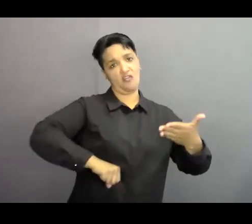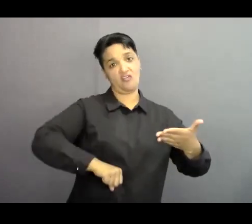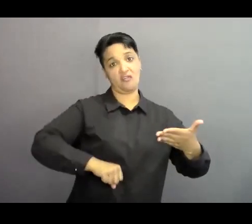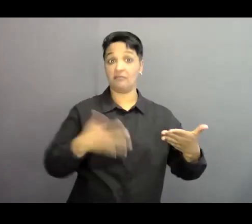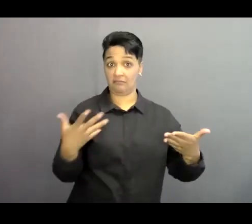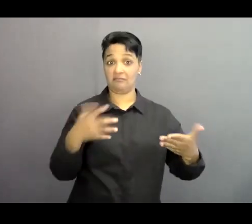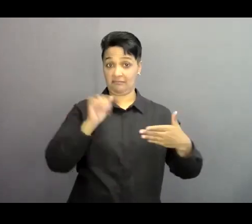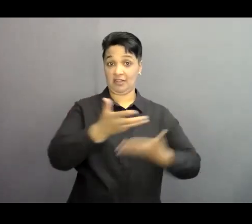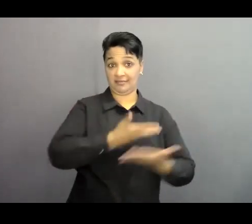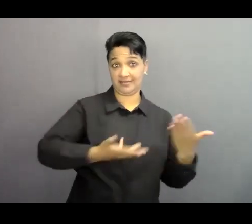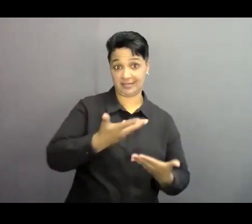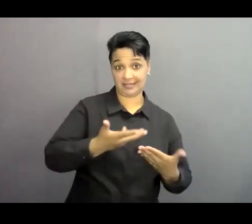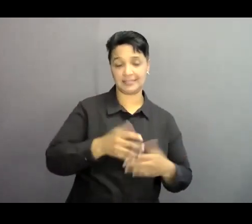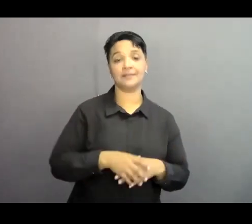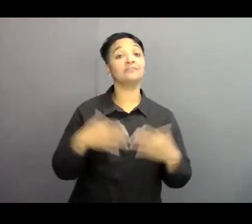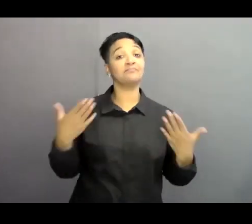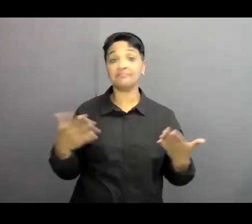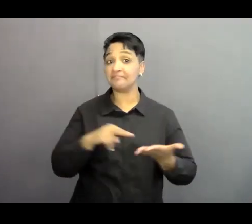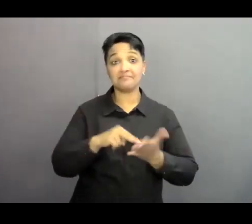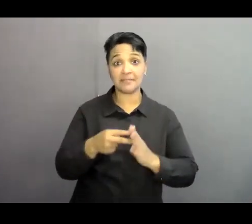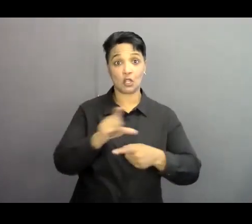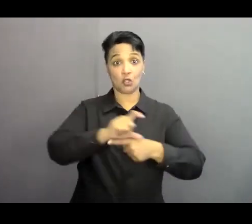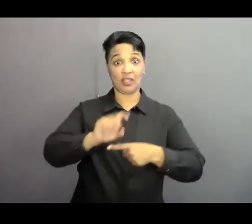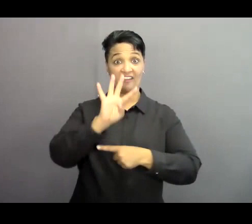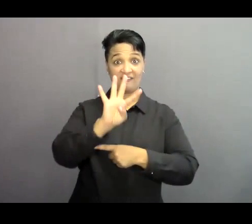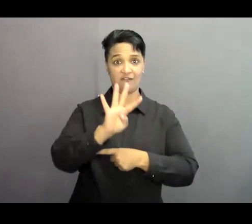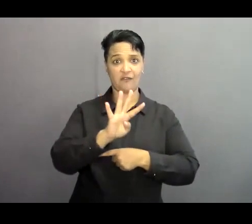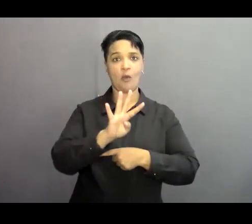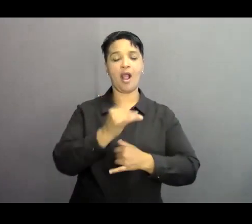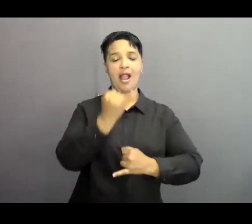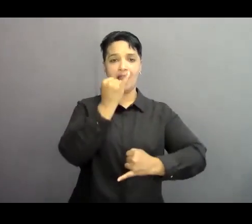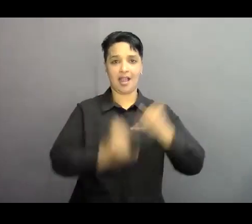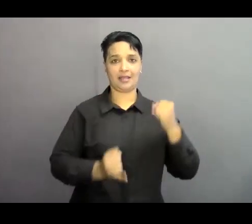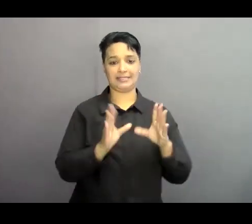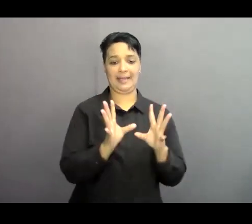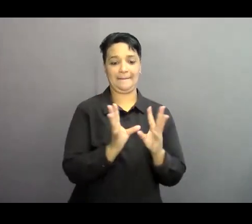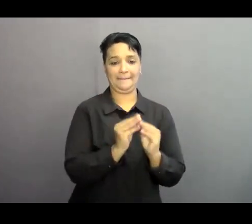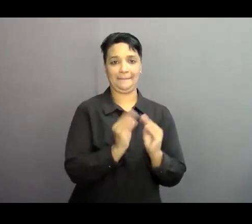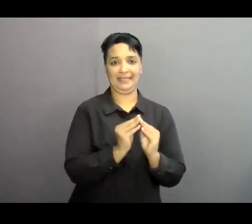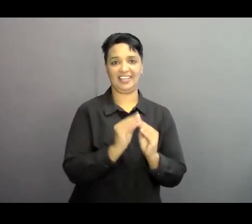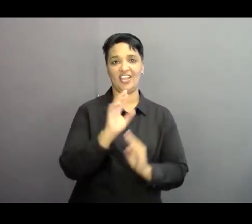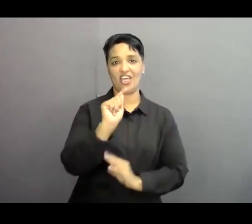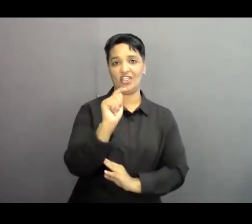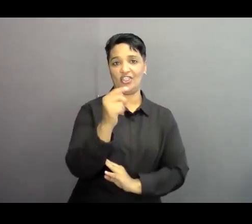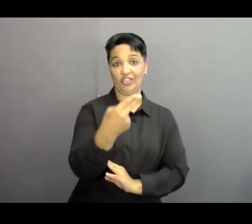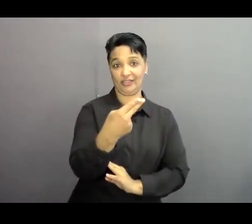the end of week 4, you will have one final meeting on Thursday of week 4 at 2.00pm Irish time, within